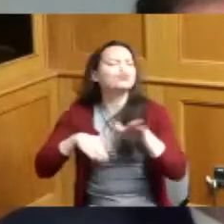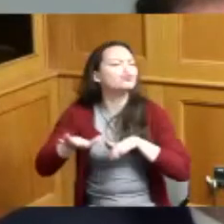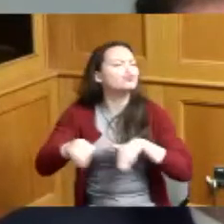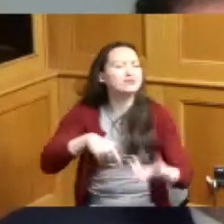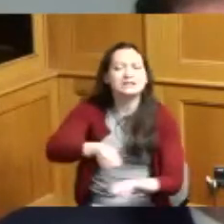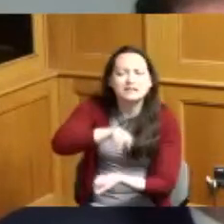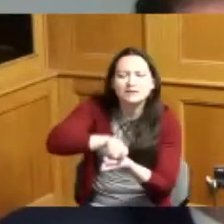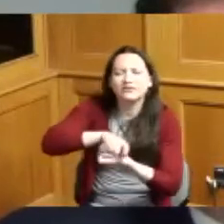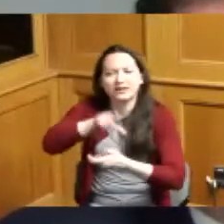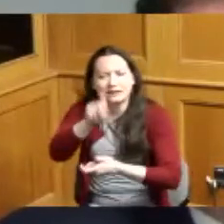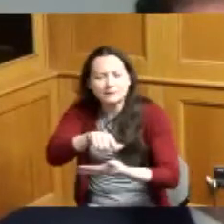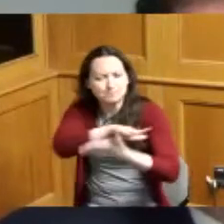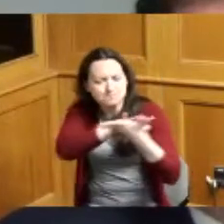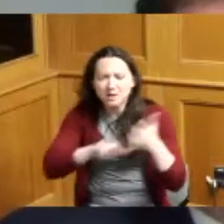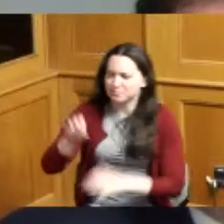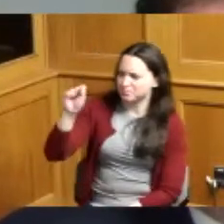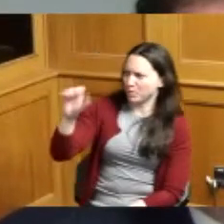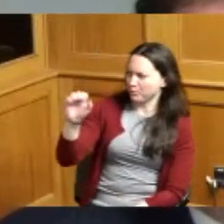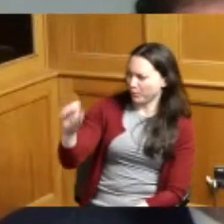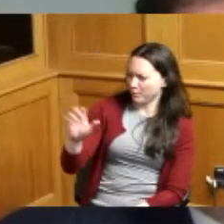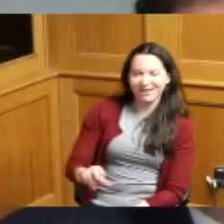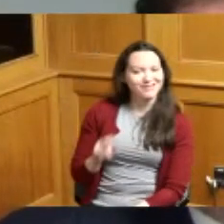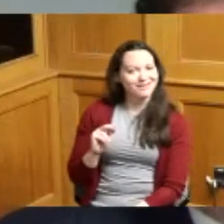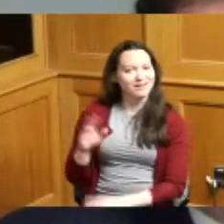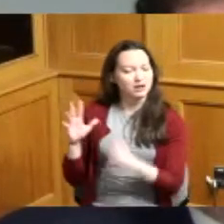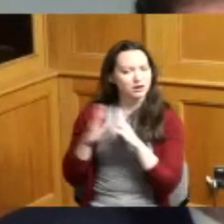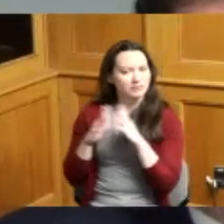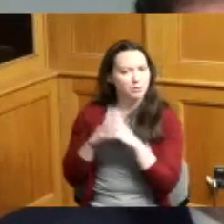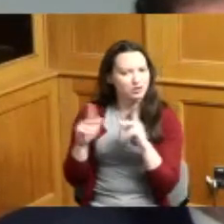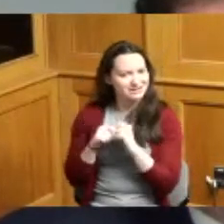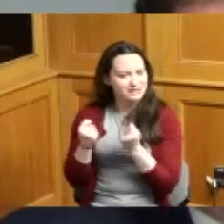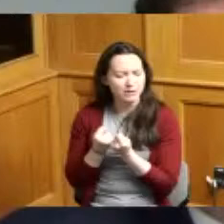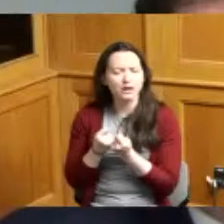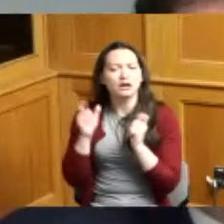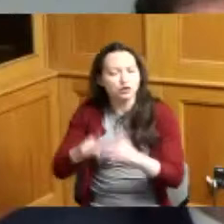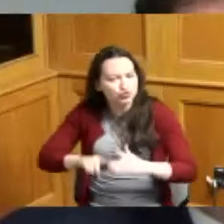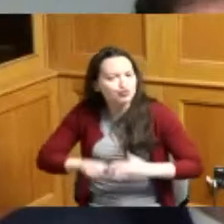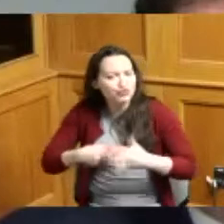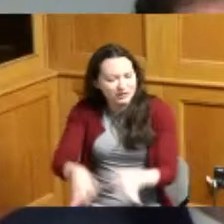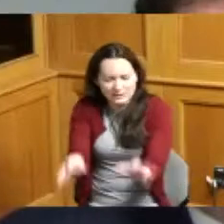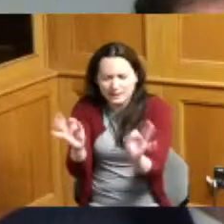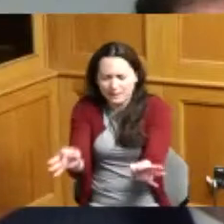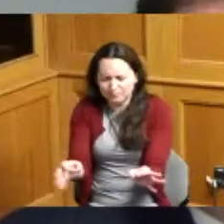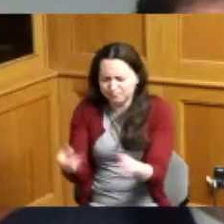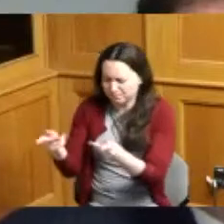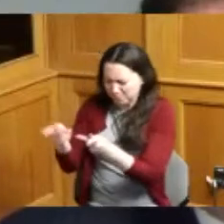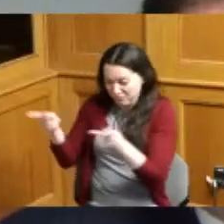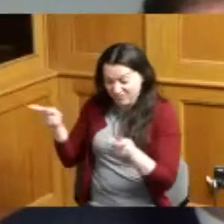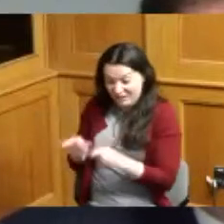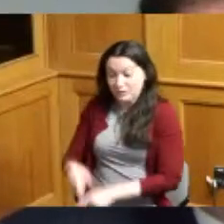needs uh of of the NFL team so that they can start to determine which spaces they absolutely need to